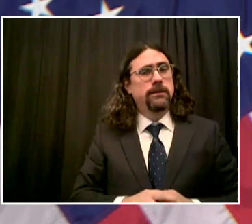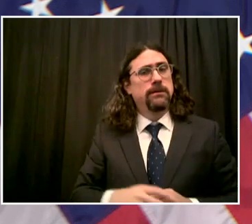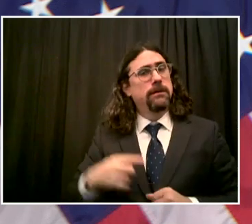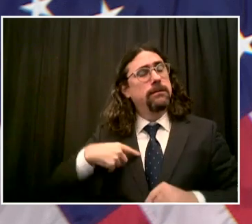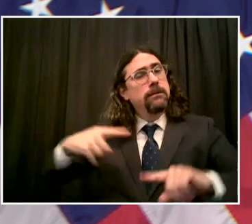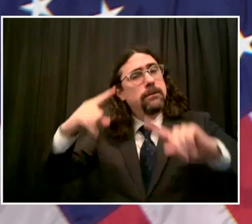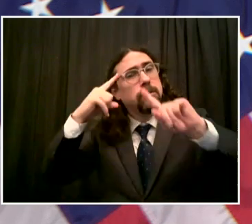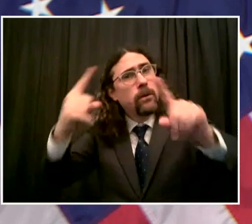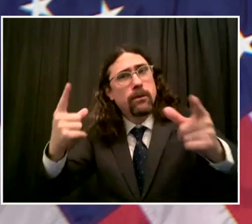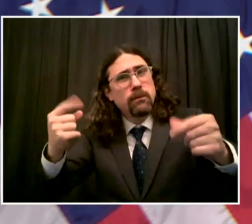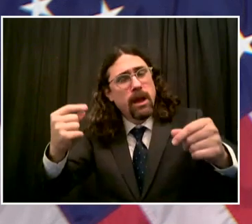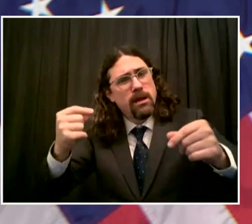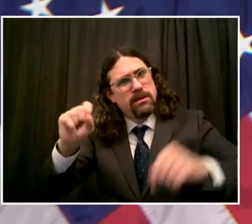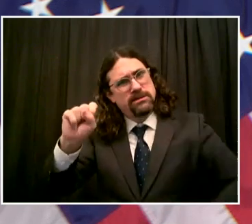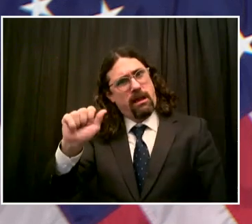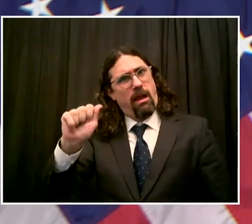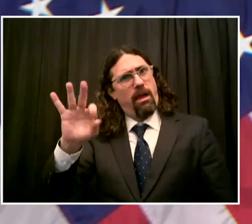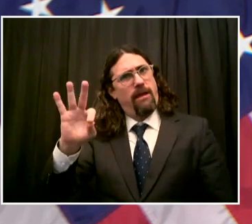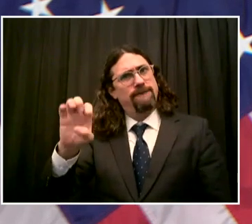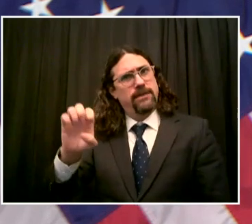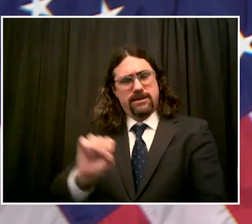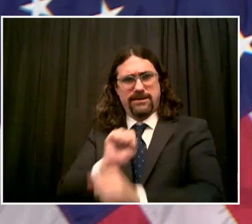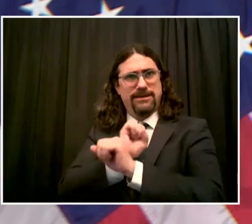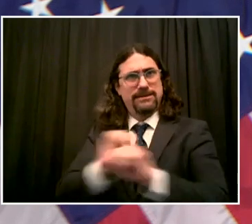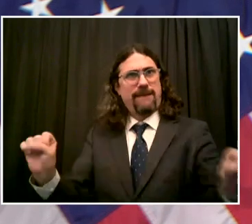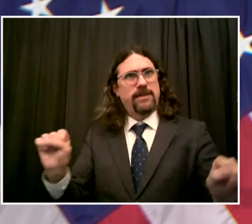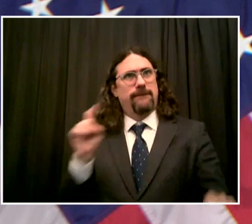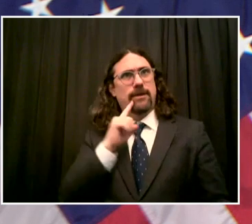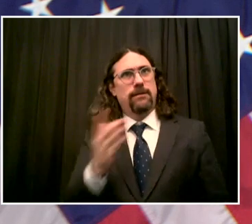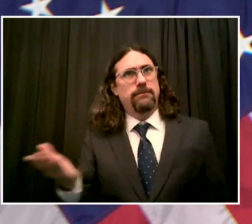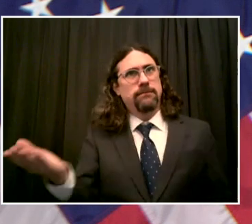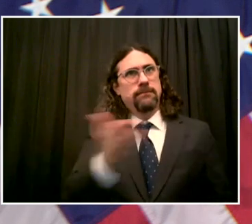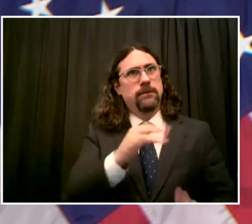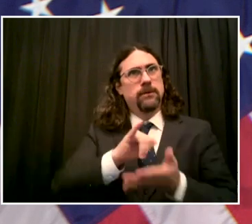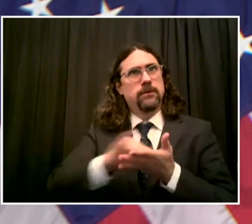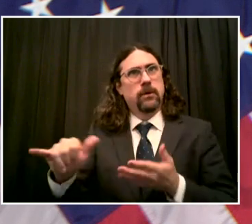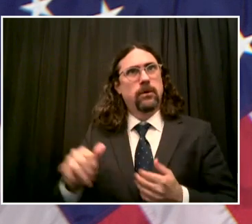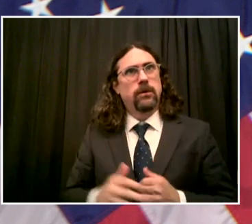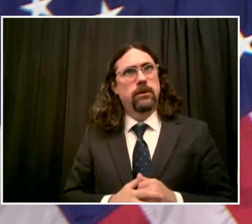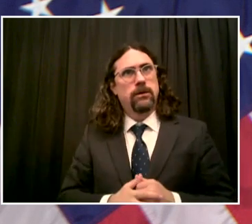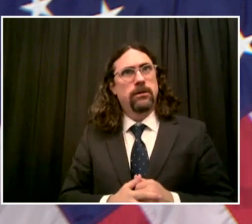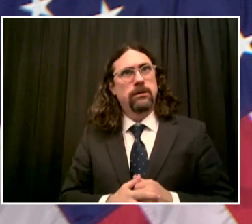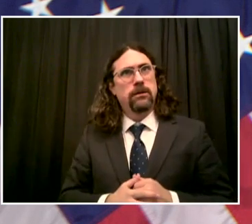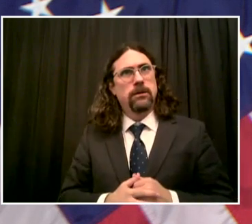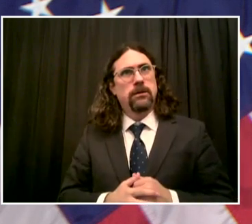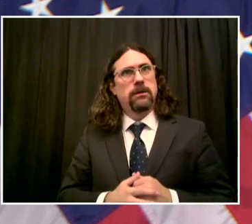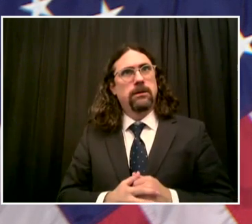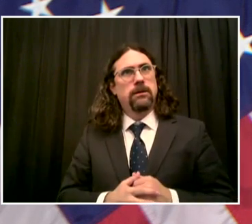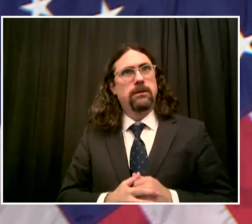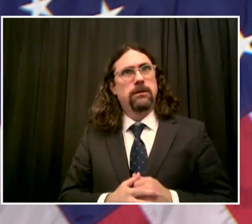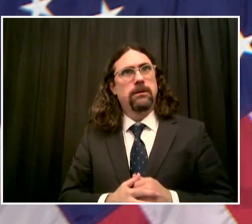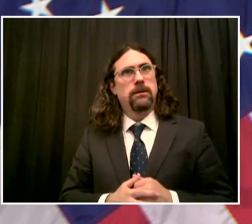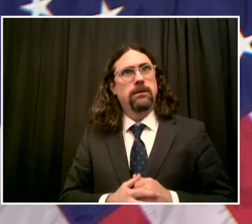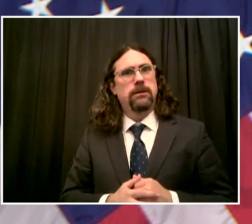AND FOREMOST. TO MAKE SURE THAT CRIMINALS DON'T FEEL COMFORTABLE IN DOING